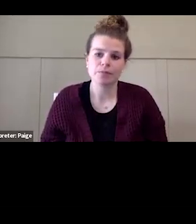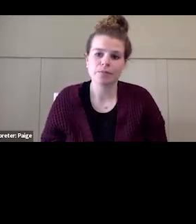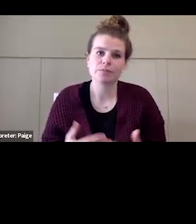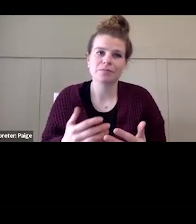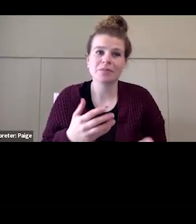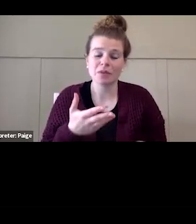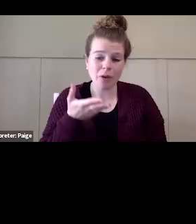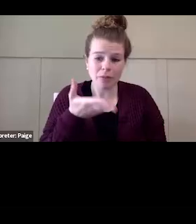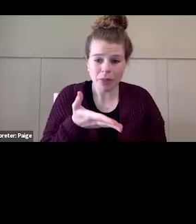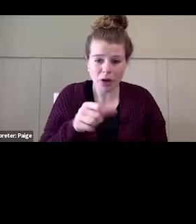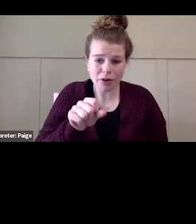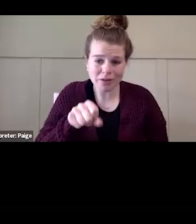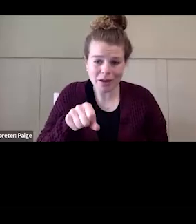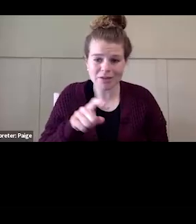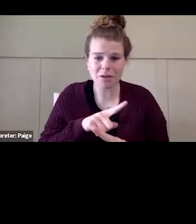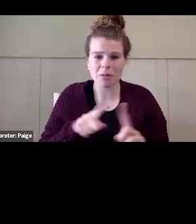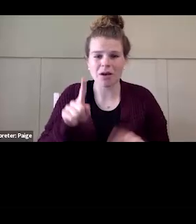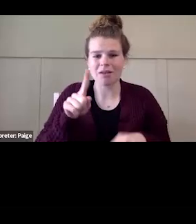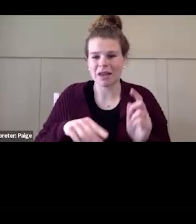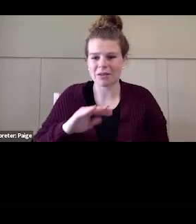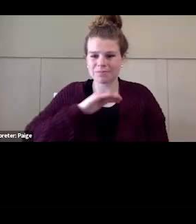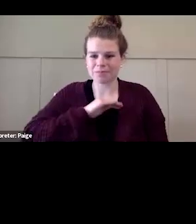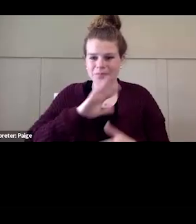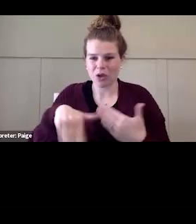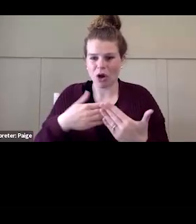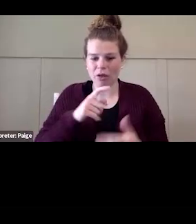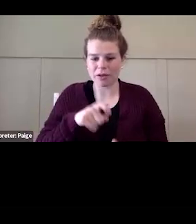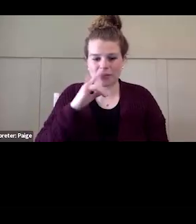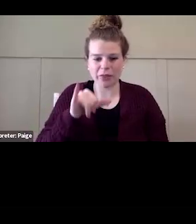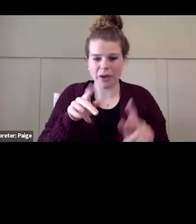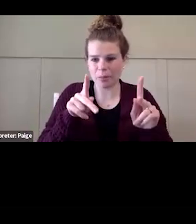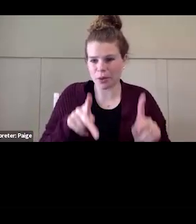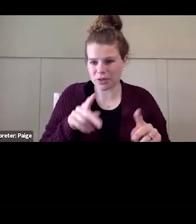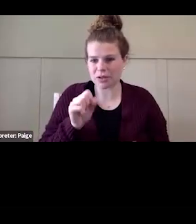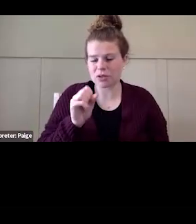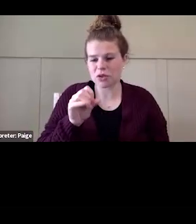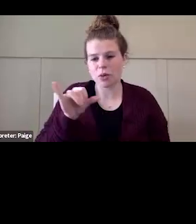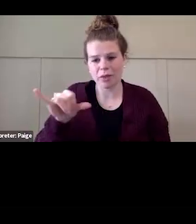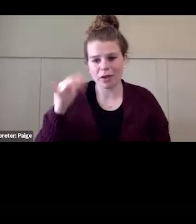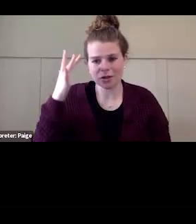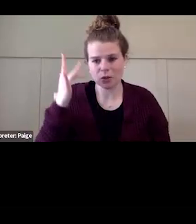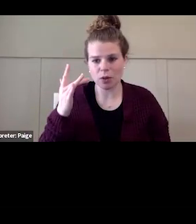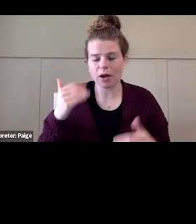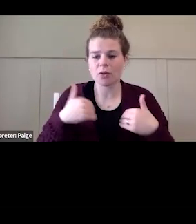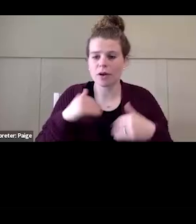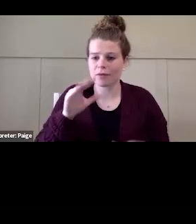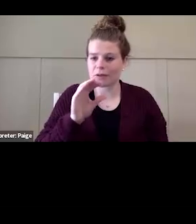but maybe aren't able to meet all of the needs of an individual, and so that's why we do have case management services,